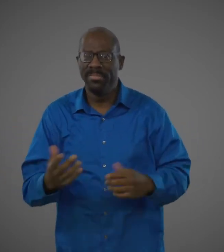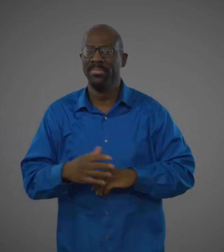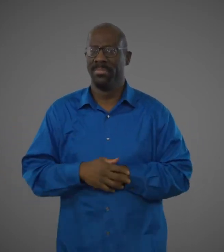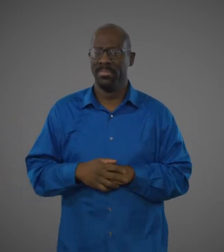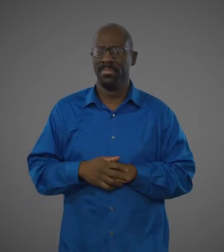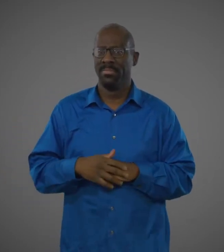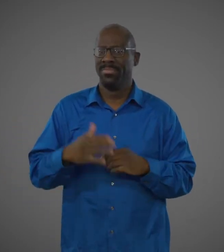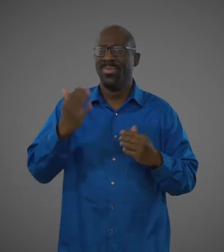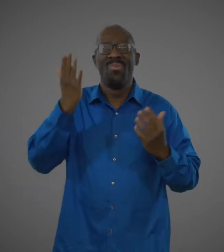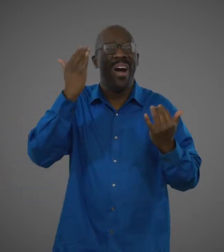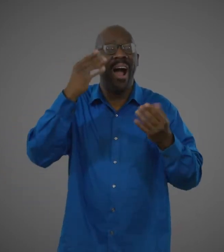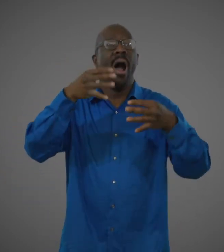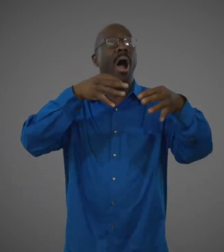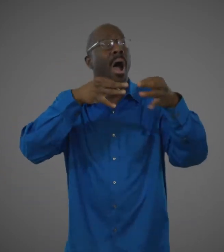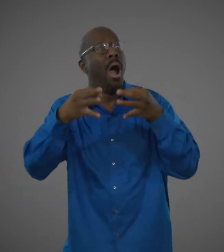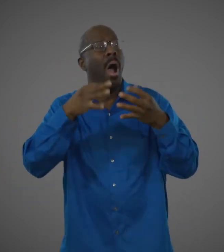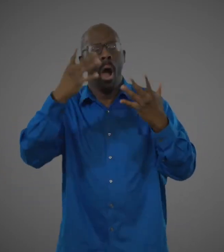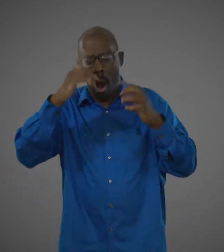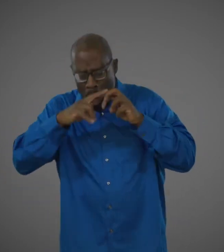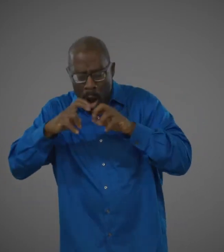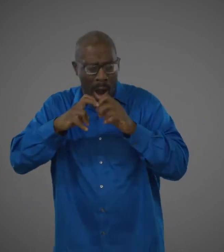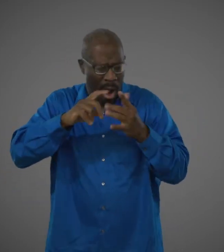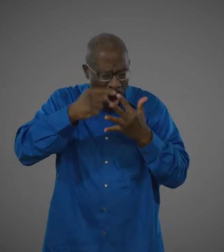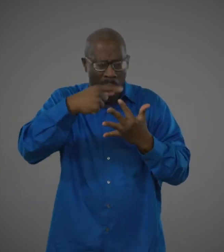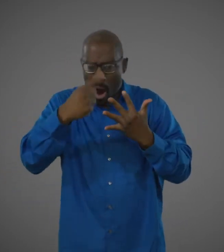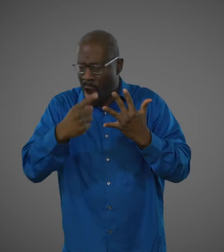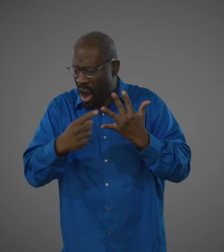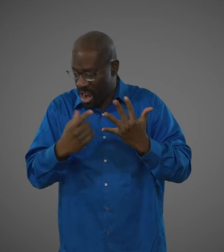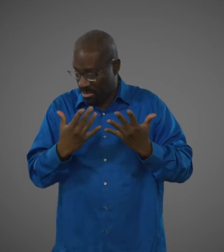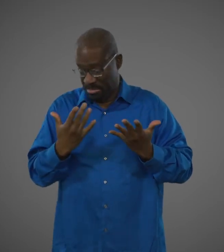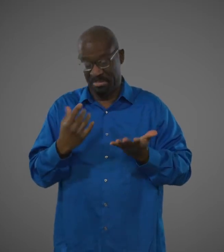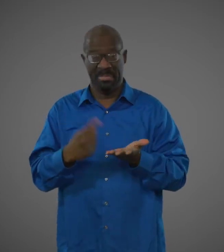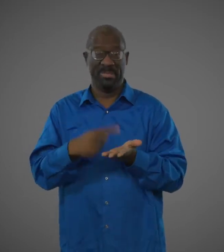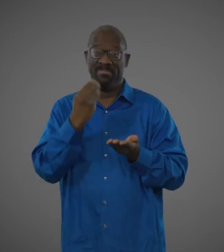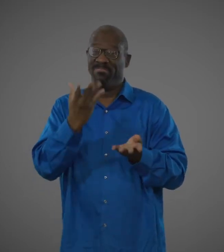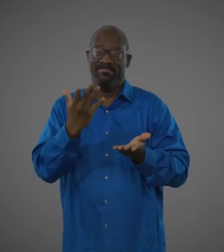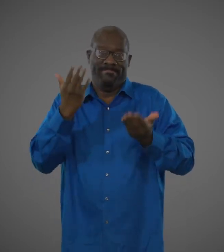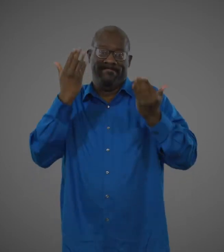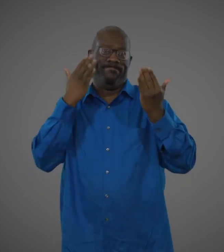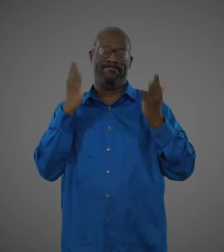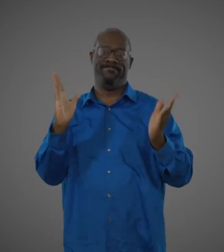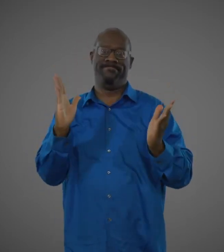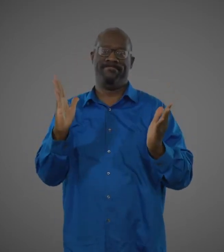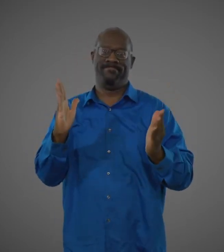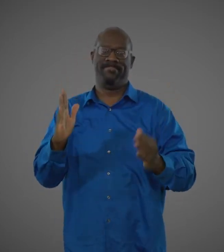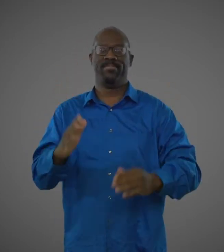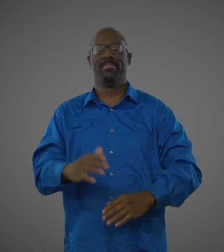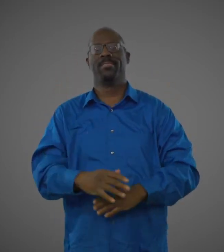and even after the doctor examines you, sometimes they don't know the reason.